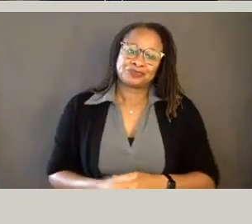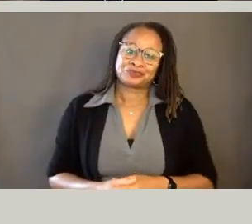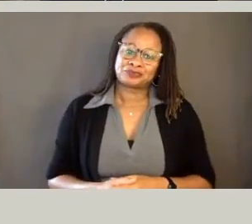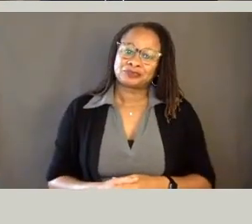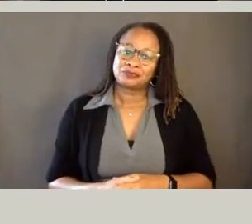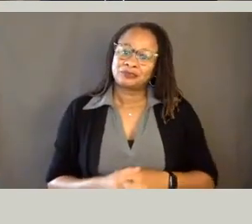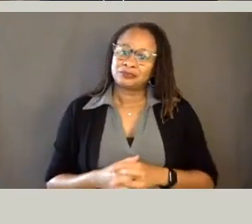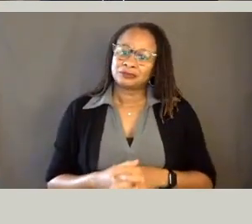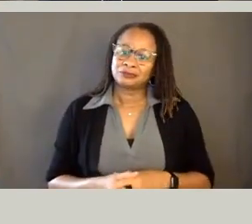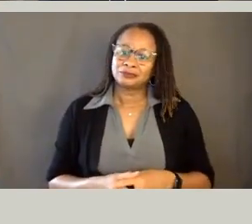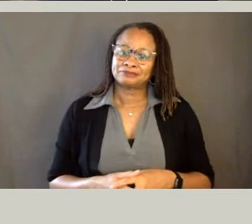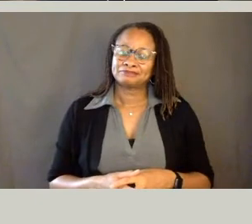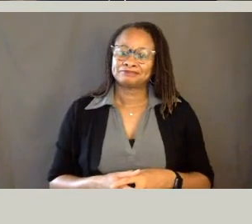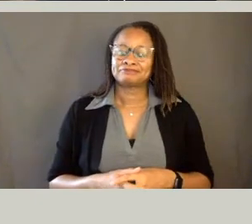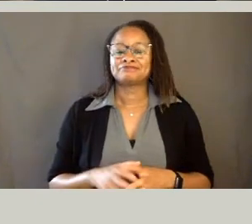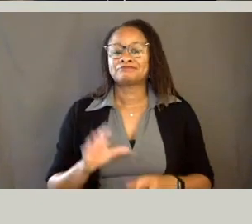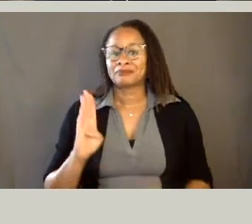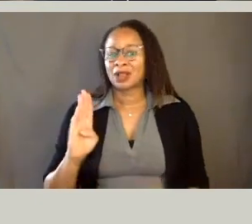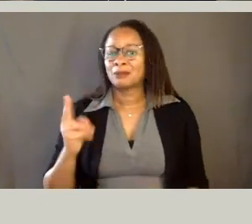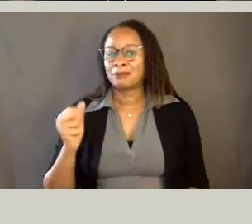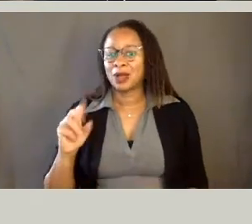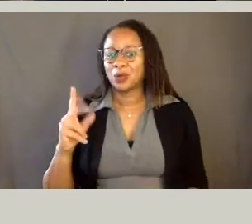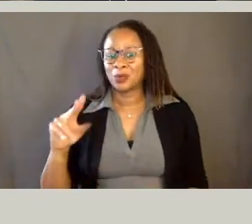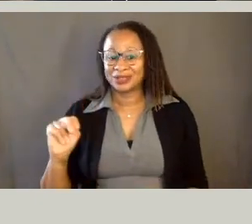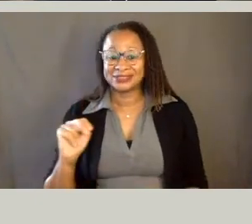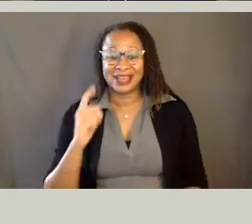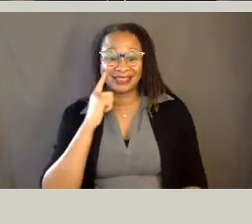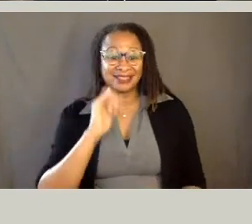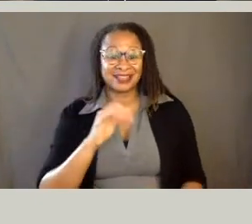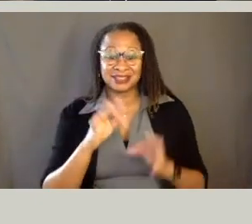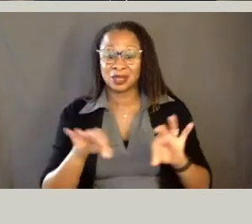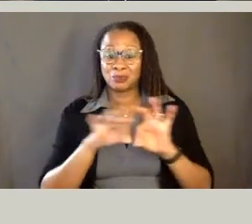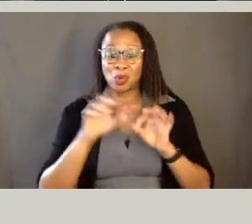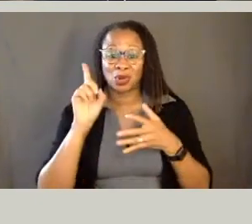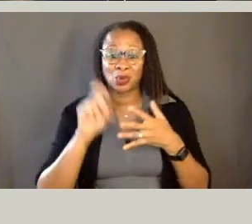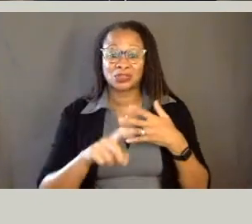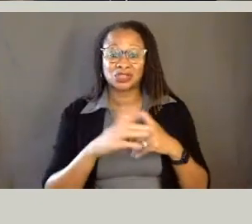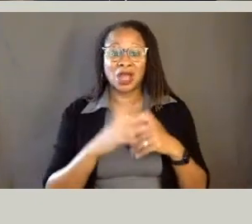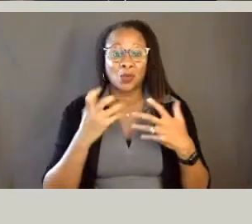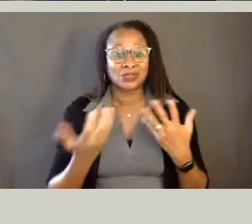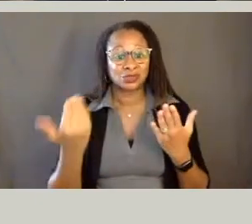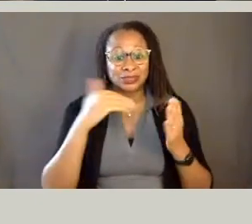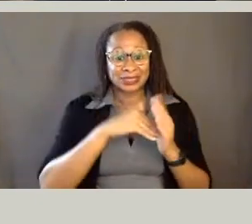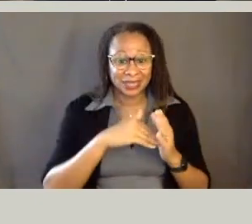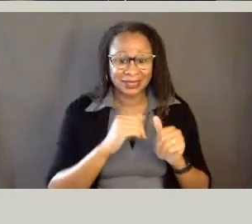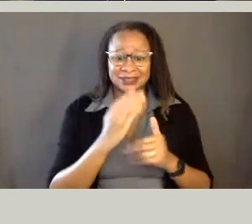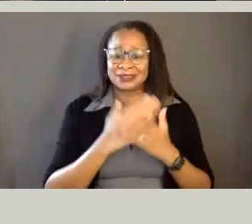I wanna just say that I think that's such an important question. And I wanna say again like there's been some incredible models